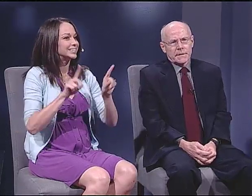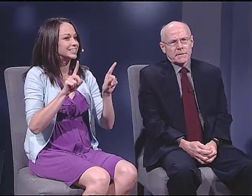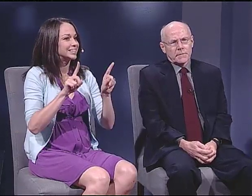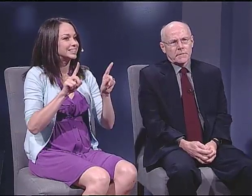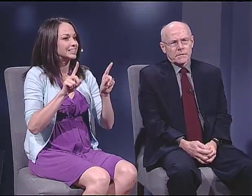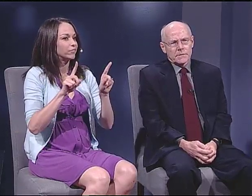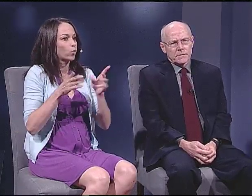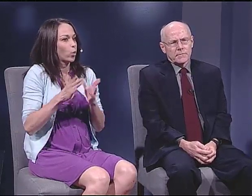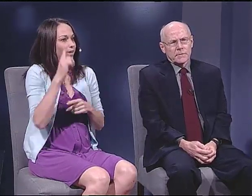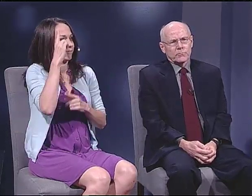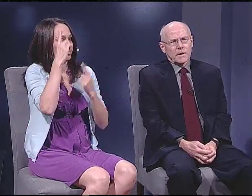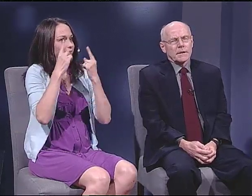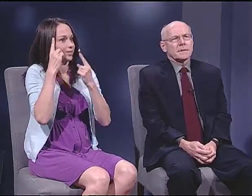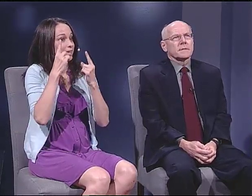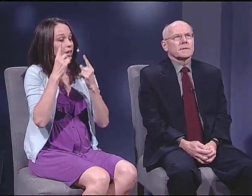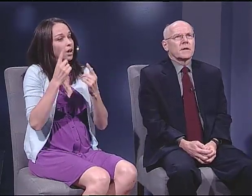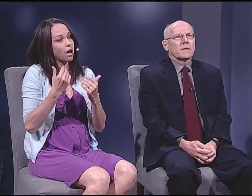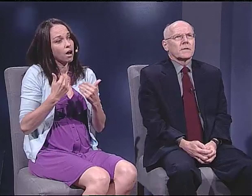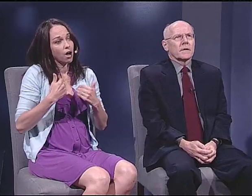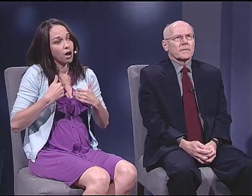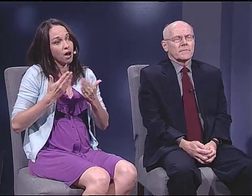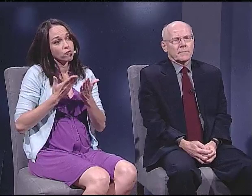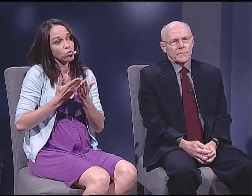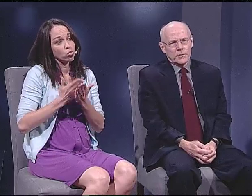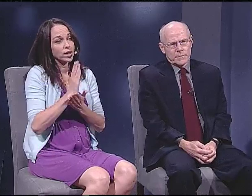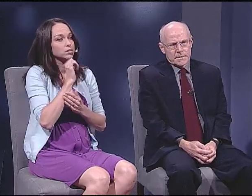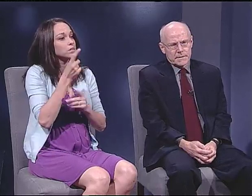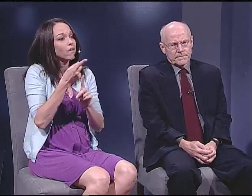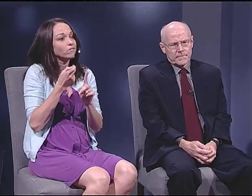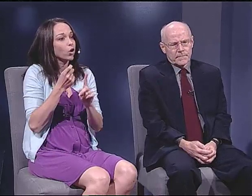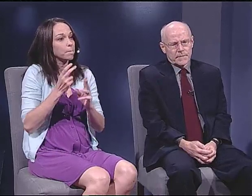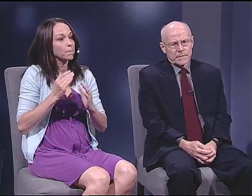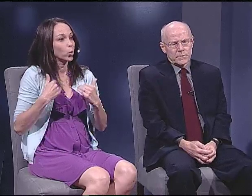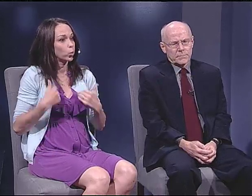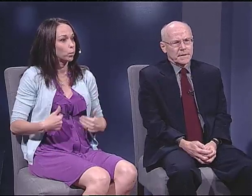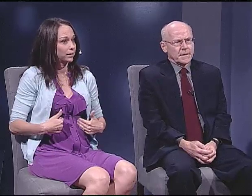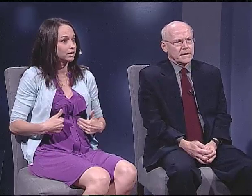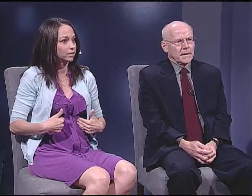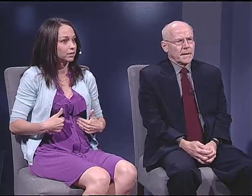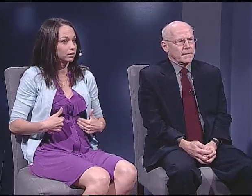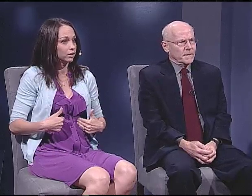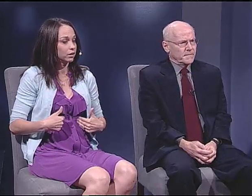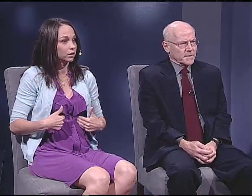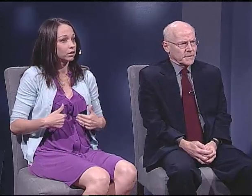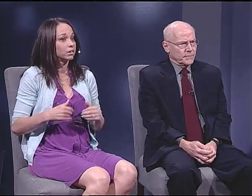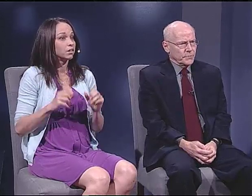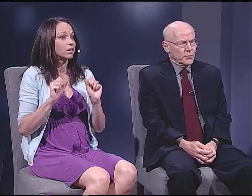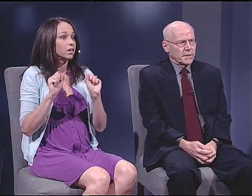that there are also rights that are not from humans. This could be a metaphysical viewpoint,